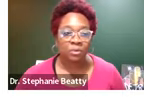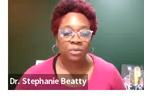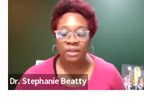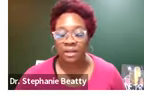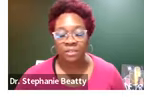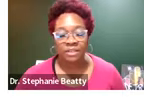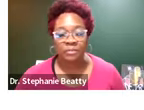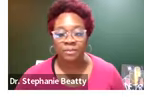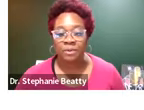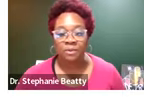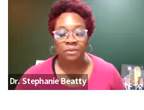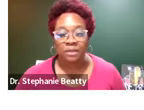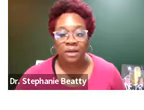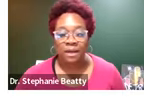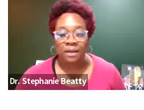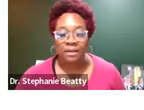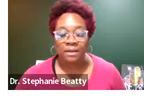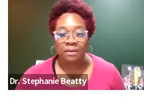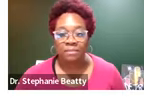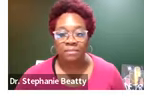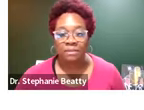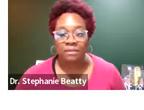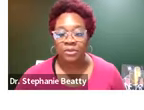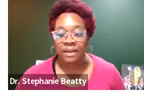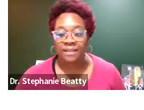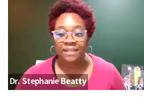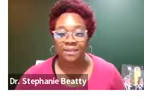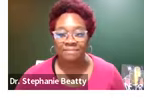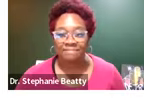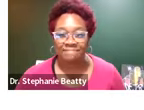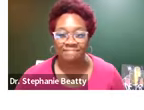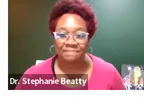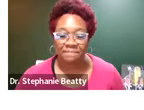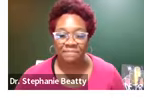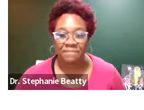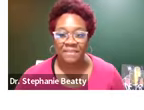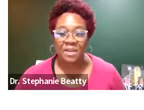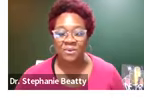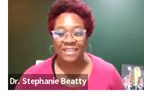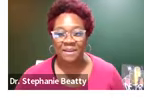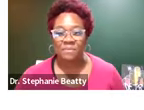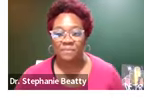and communicating with Deaf people and learning ASL. Thank you again.